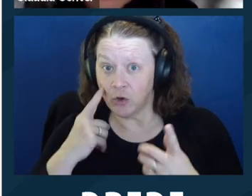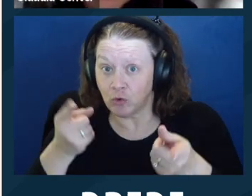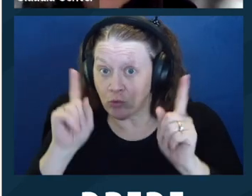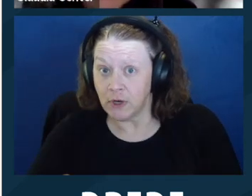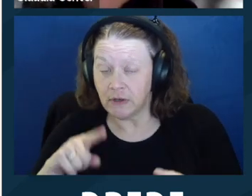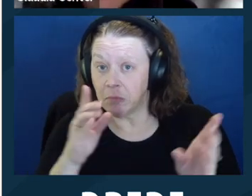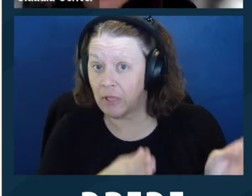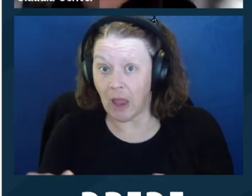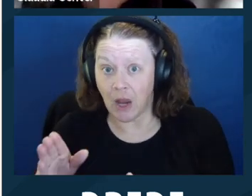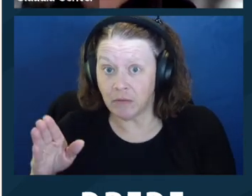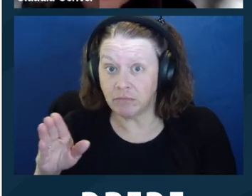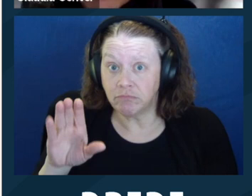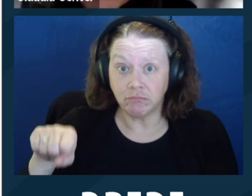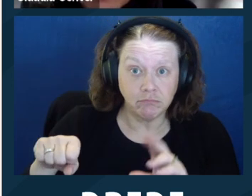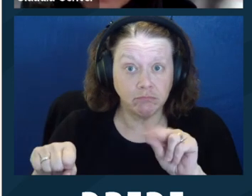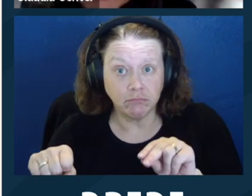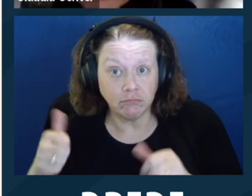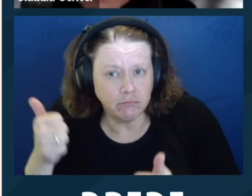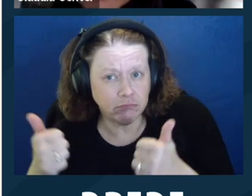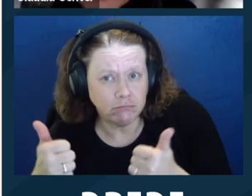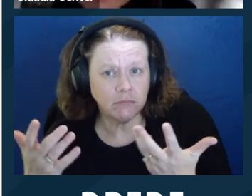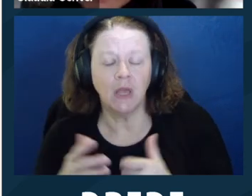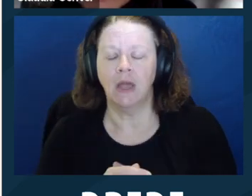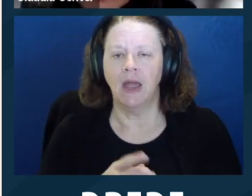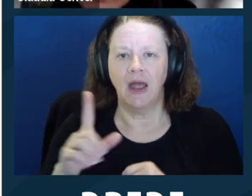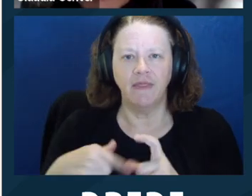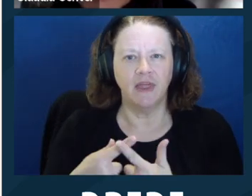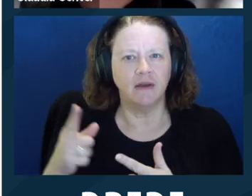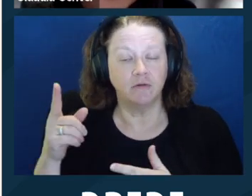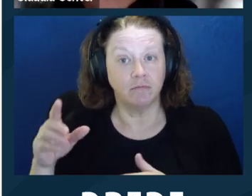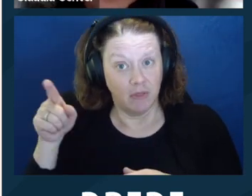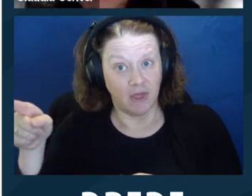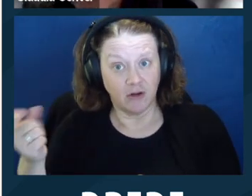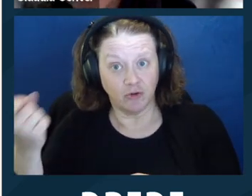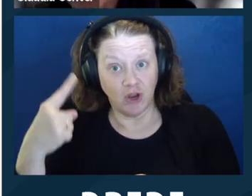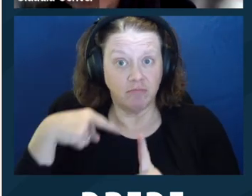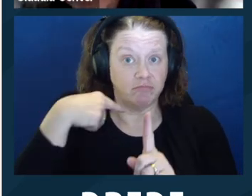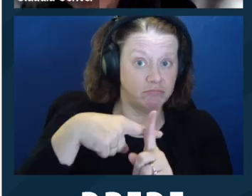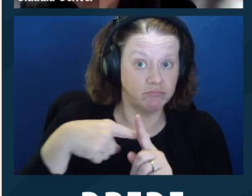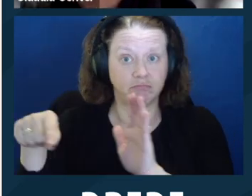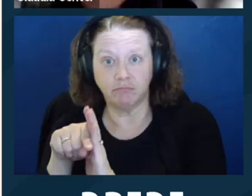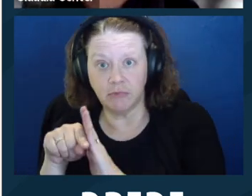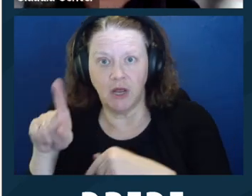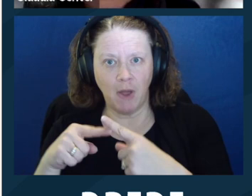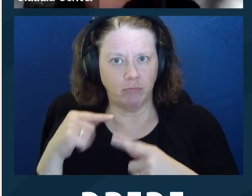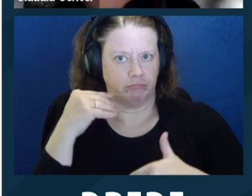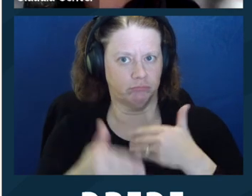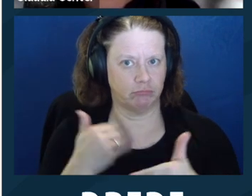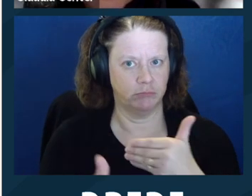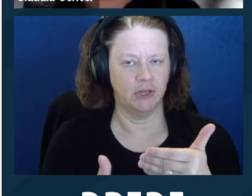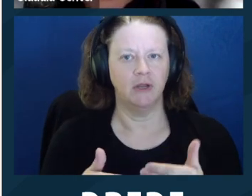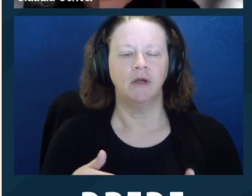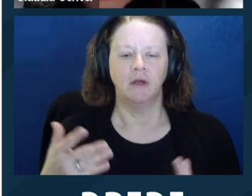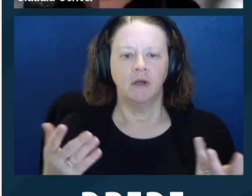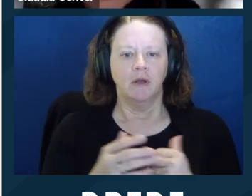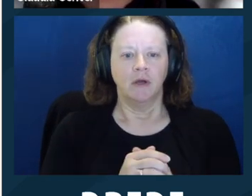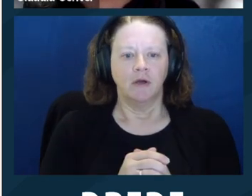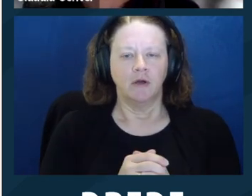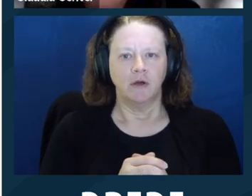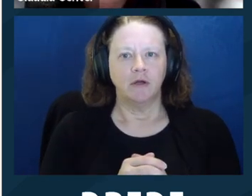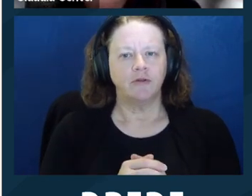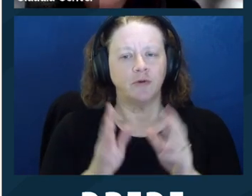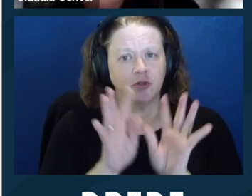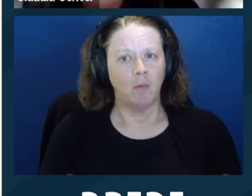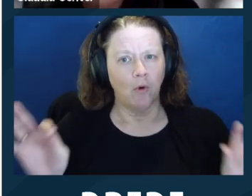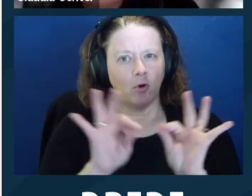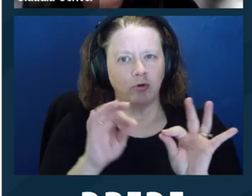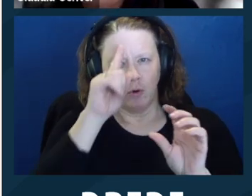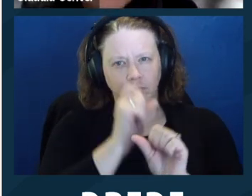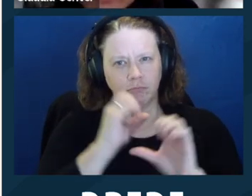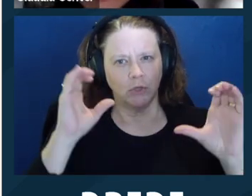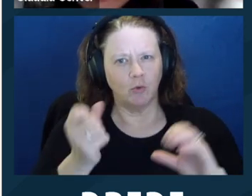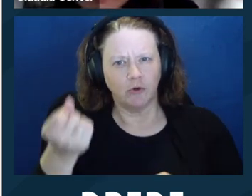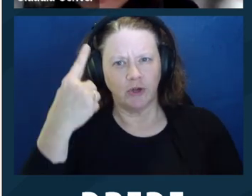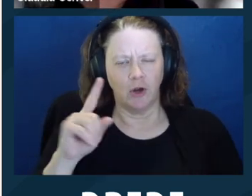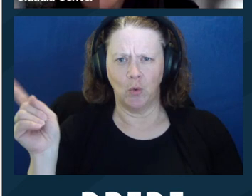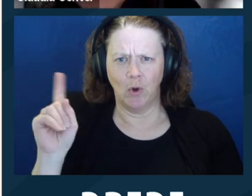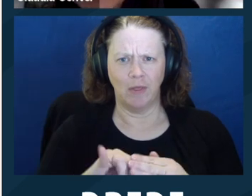to look at this to understand where the communication has to happen and how you measure capacity